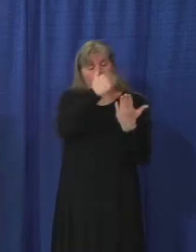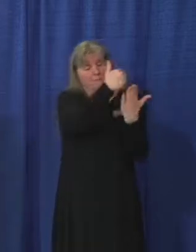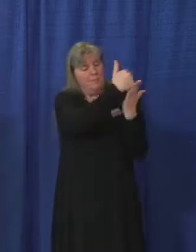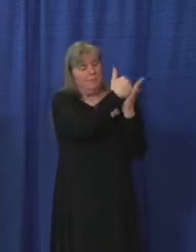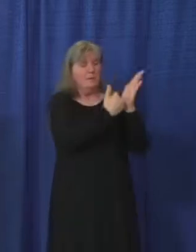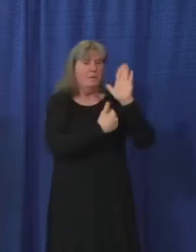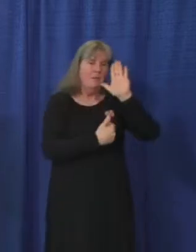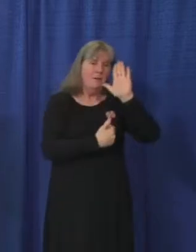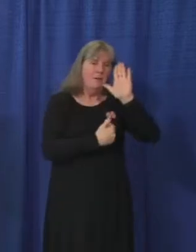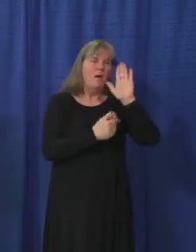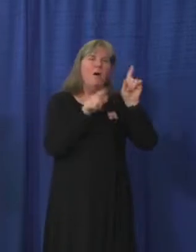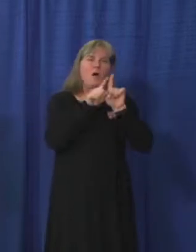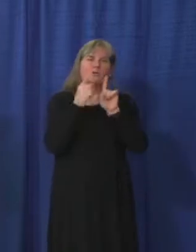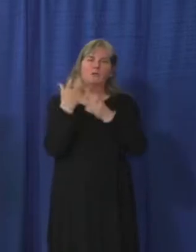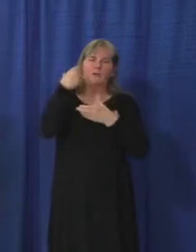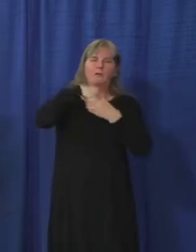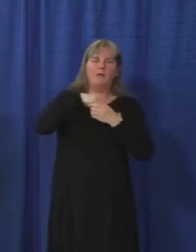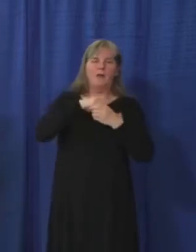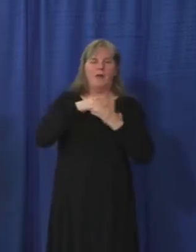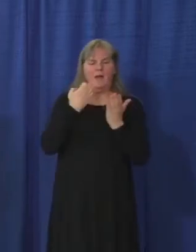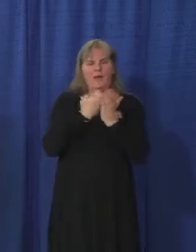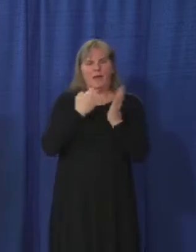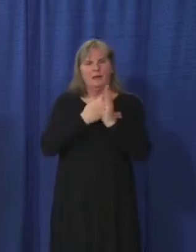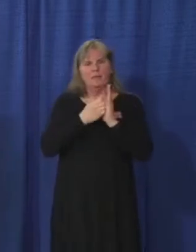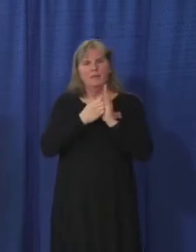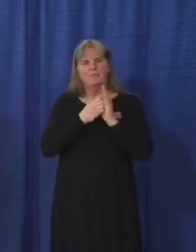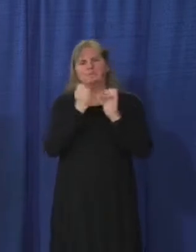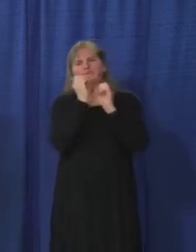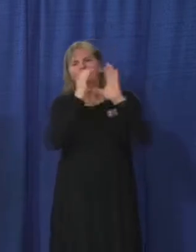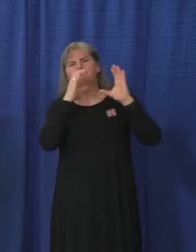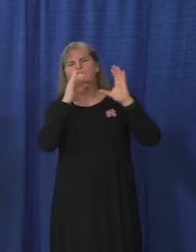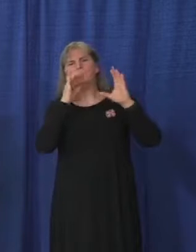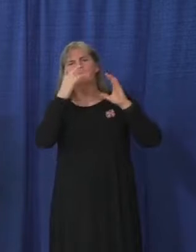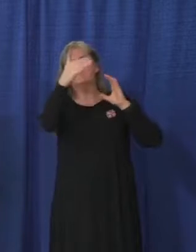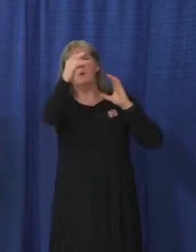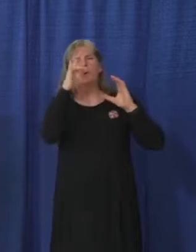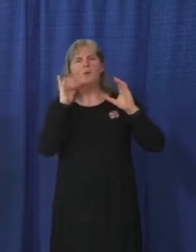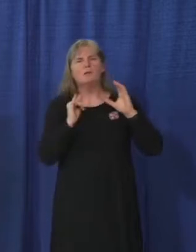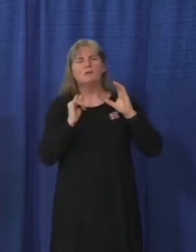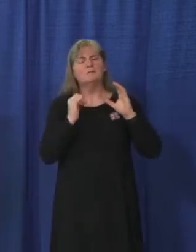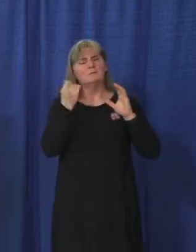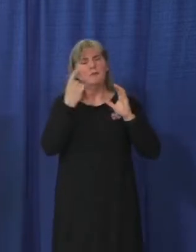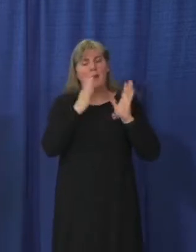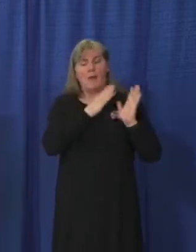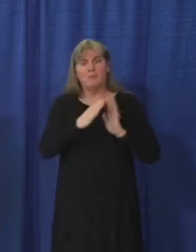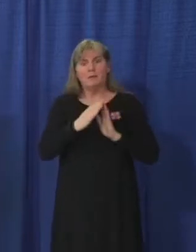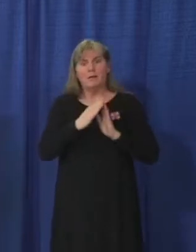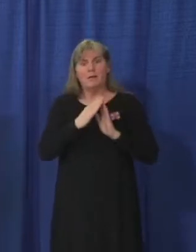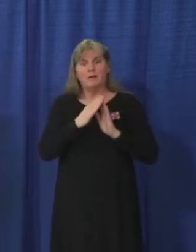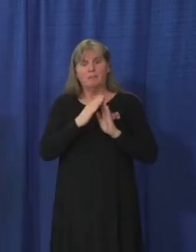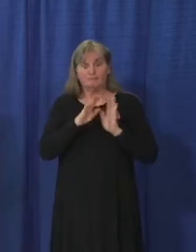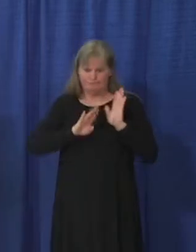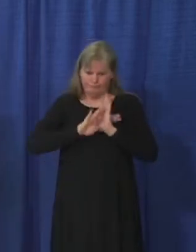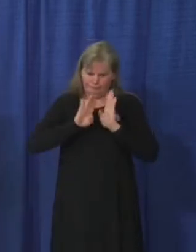have been working on this plan for quite a while and again adapting as we monitored what is